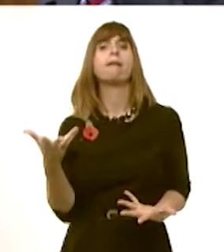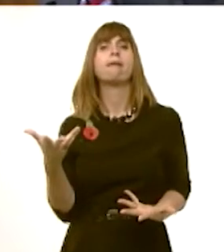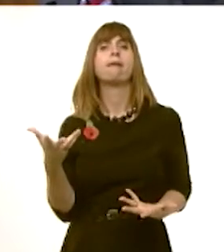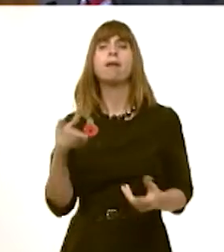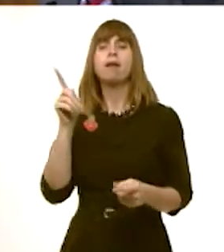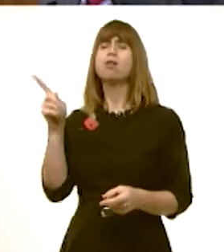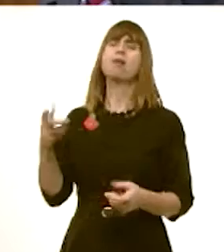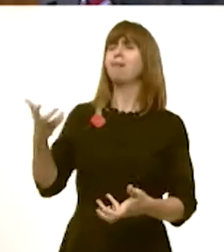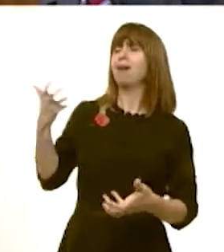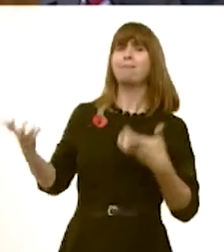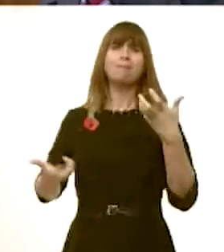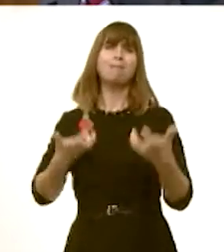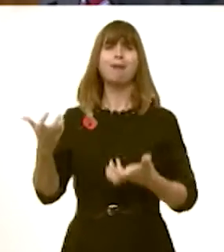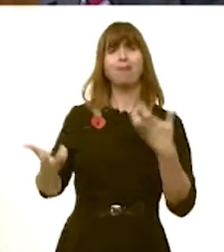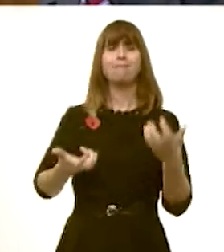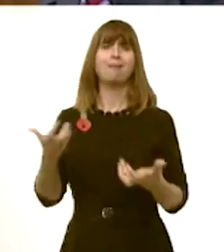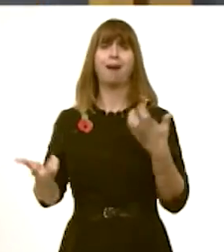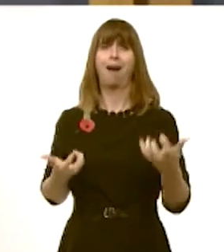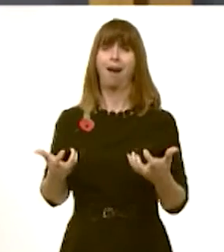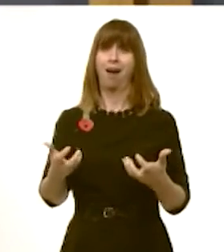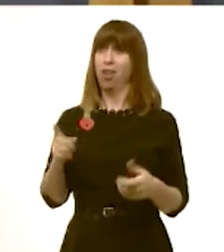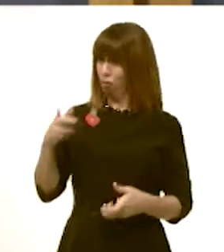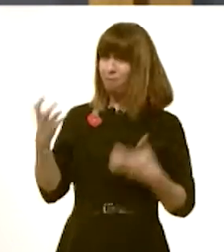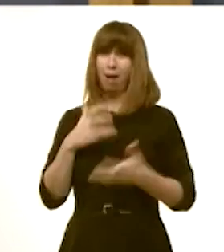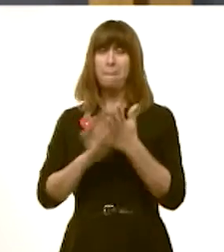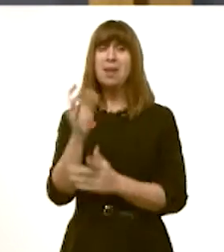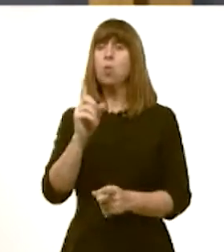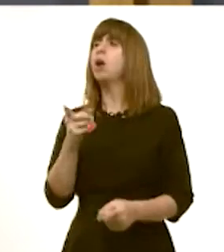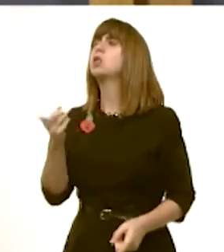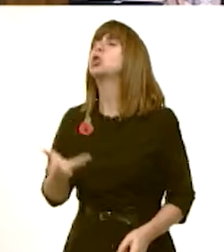Thatís why they shout about it, because they know that, in shouting, they show their shame; we know that.